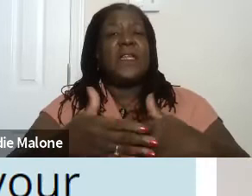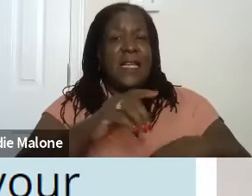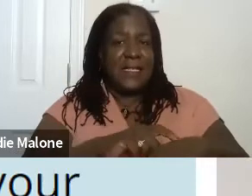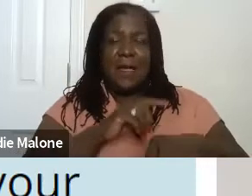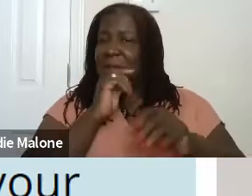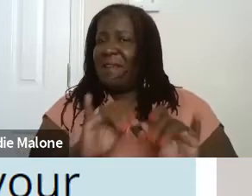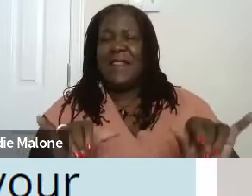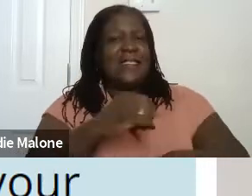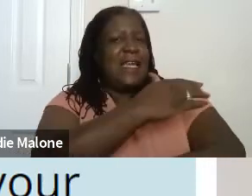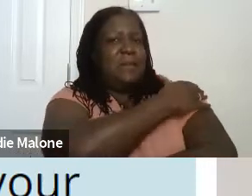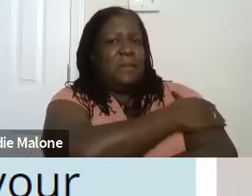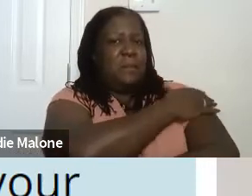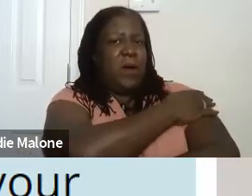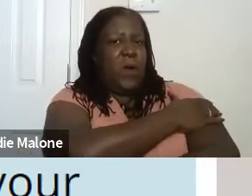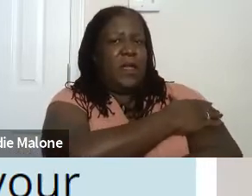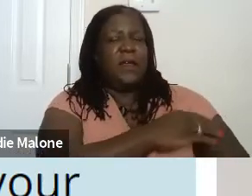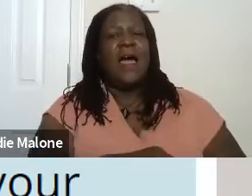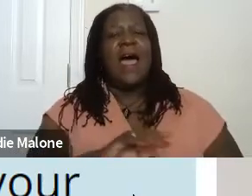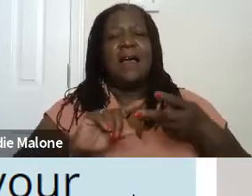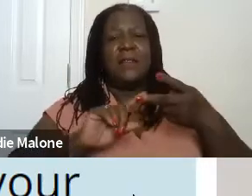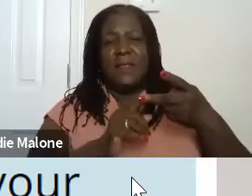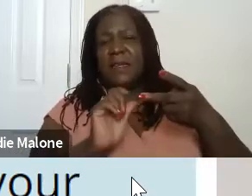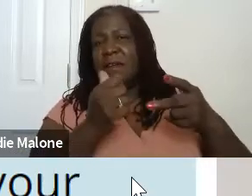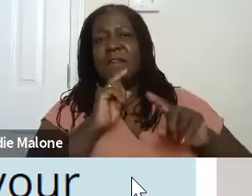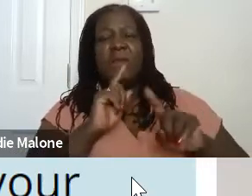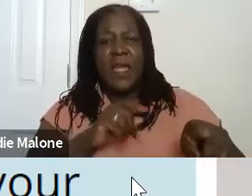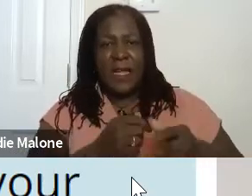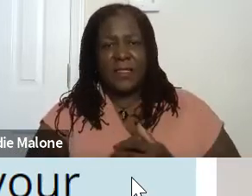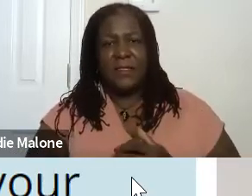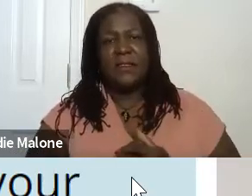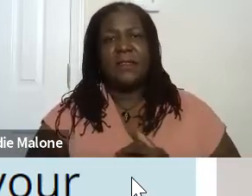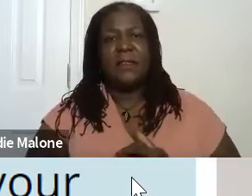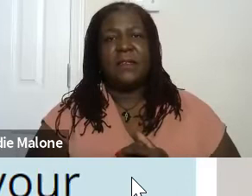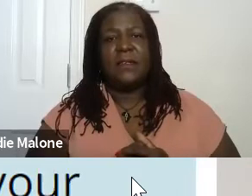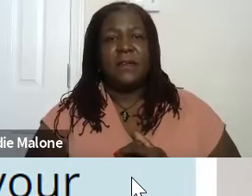There are some secondary other reactions to people who have gotten the vaccine, including